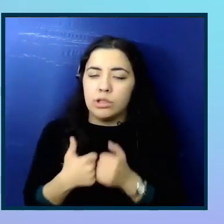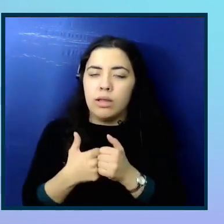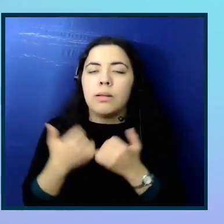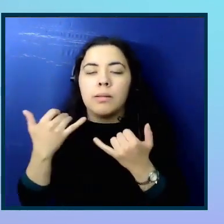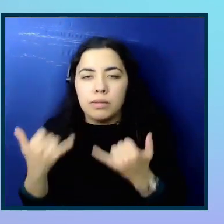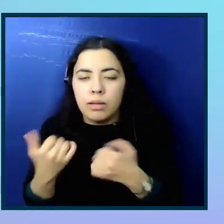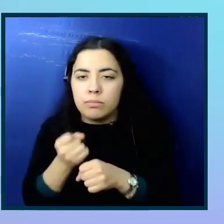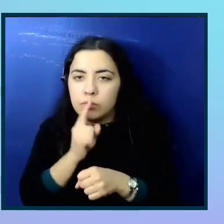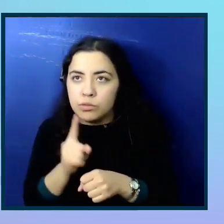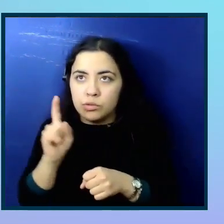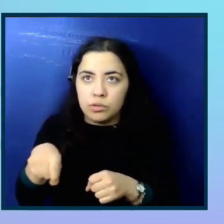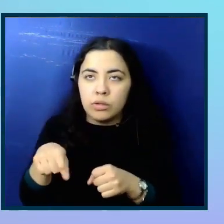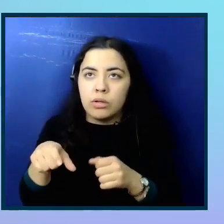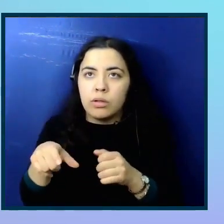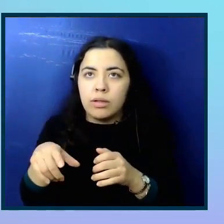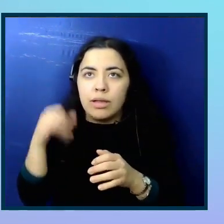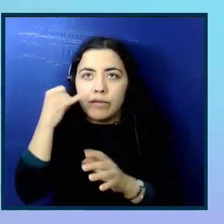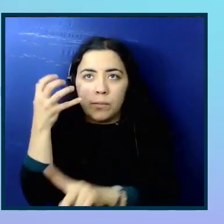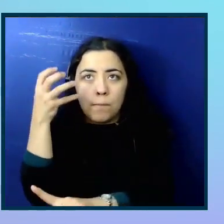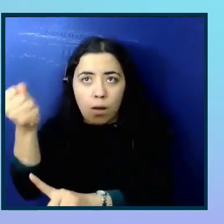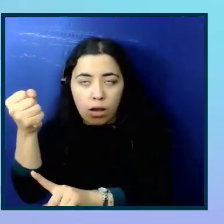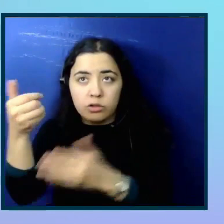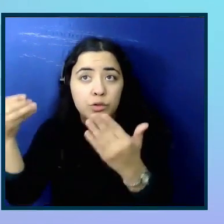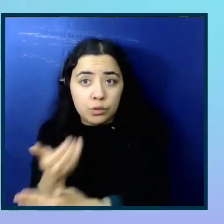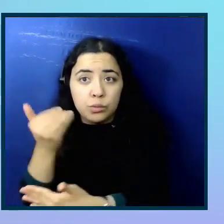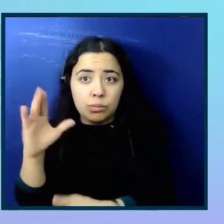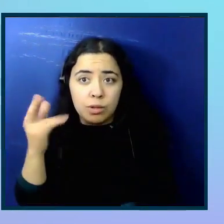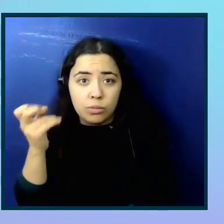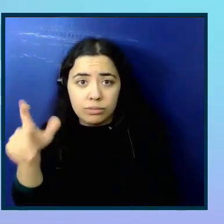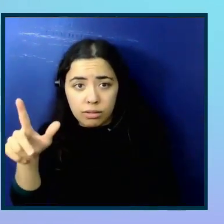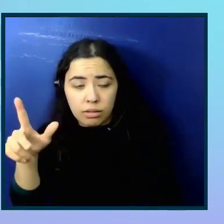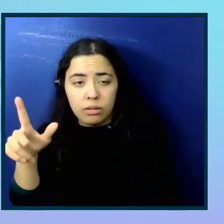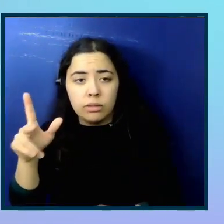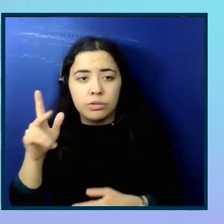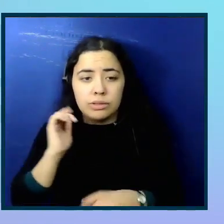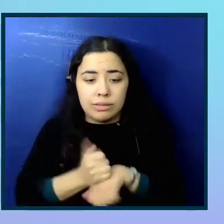that we put a pause on new carousels for while. So we can build one that's reusable that we're confident